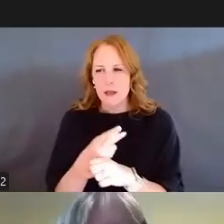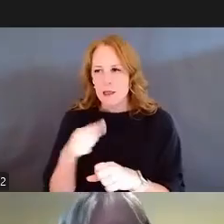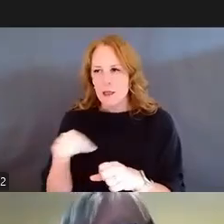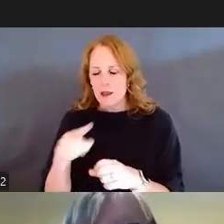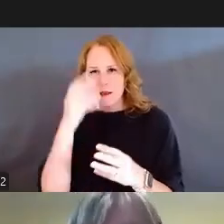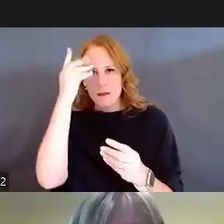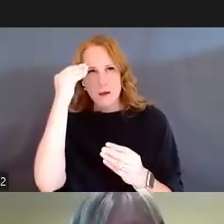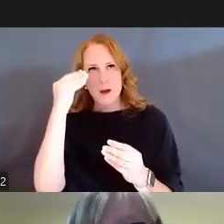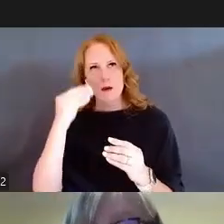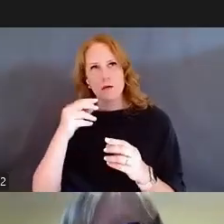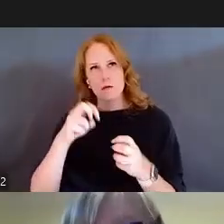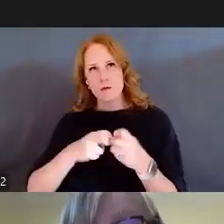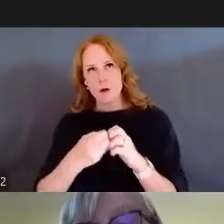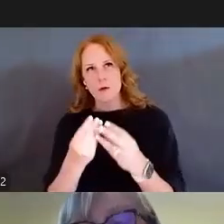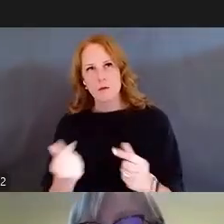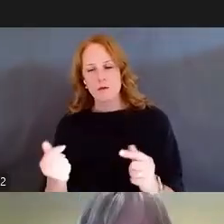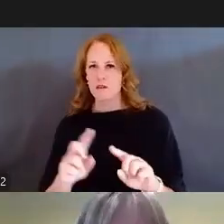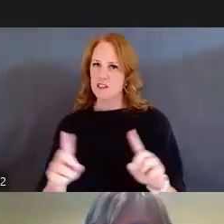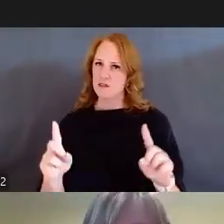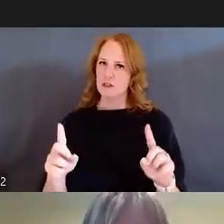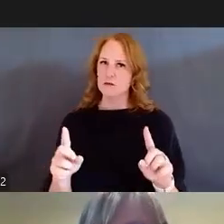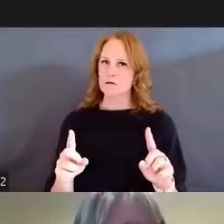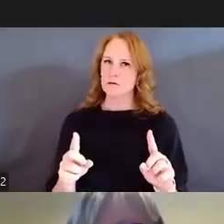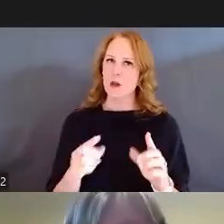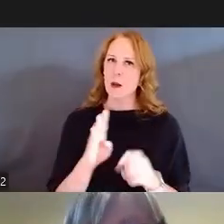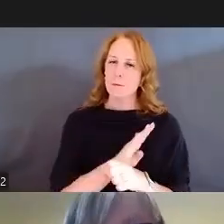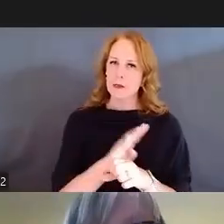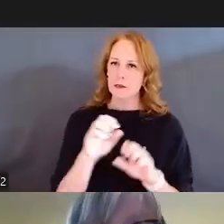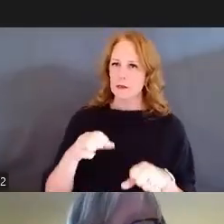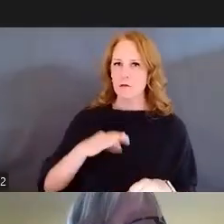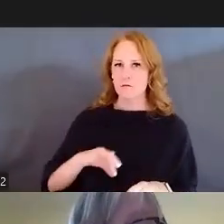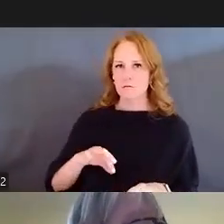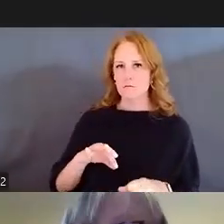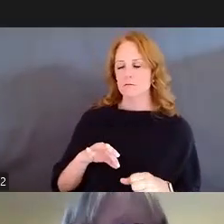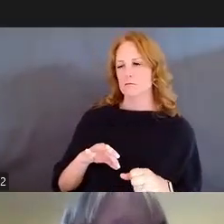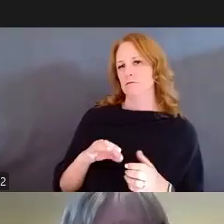about and problem solve differently. So businesses can learn from the people that they hire you. the